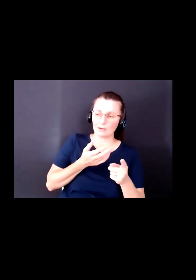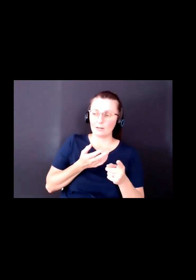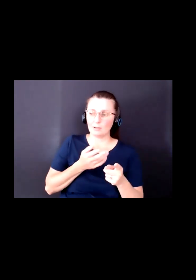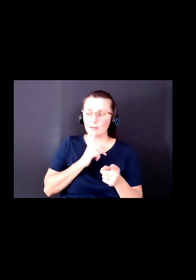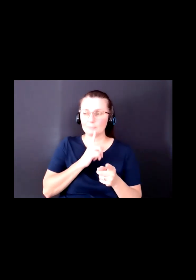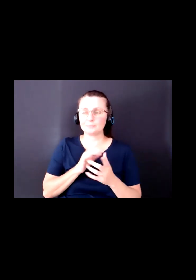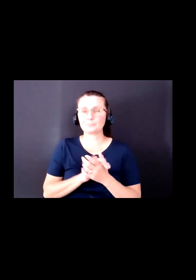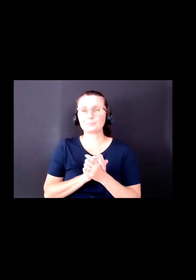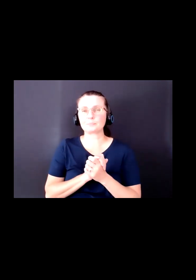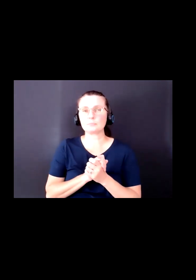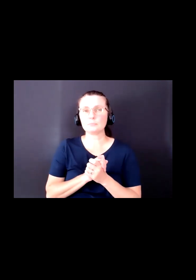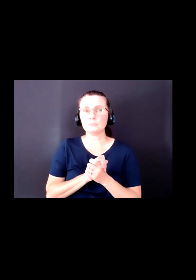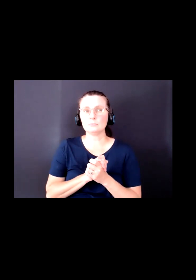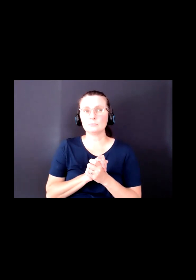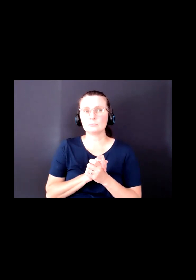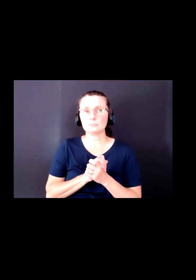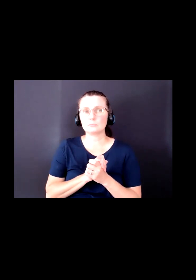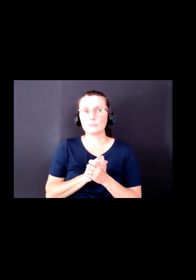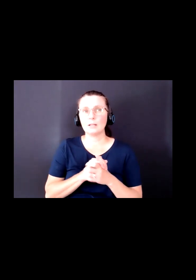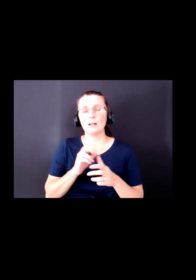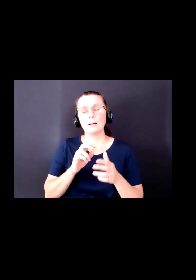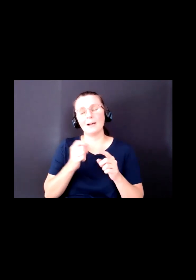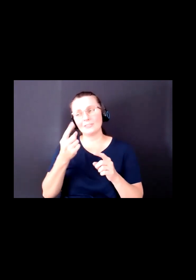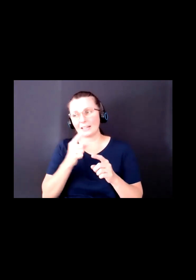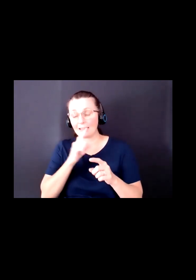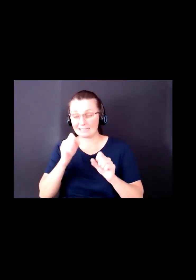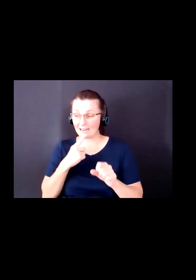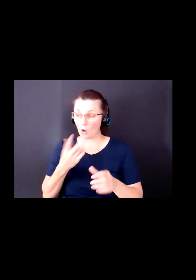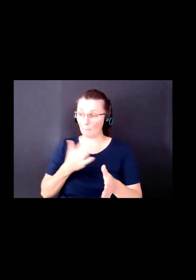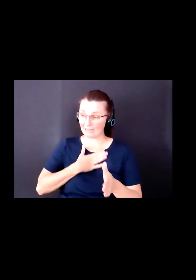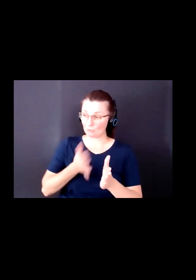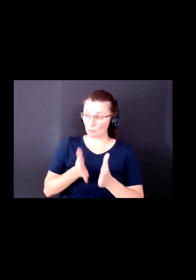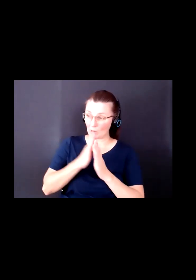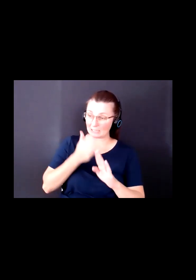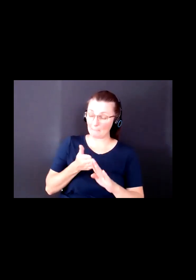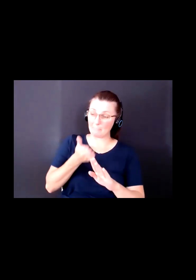excessive advanced notice requirements. It is still an obligation